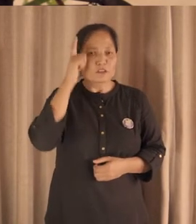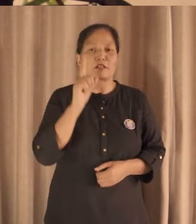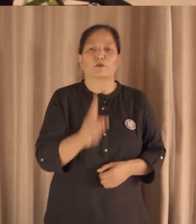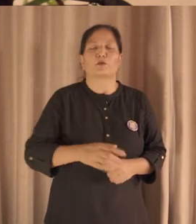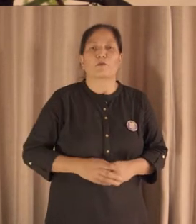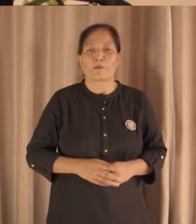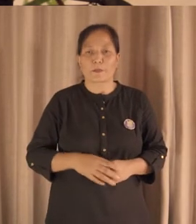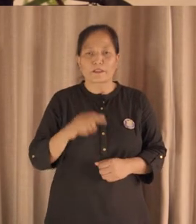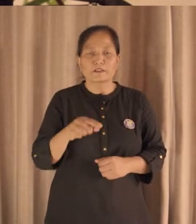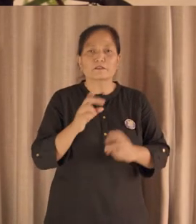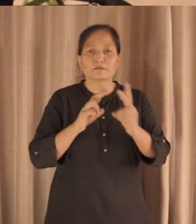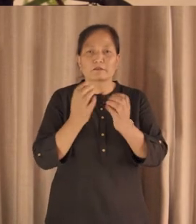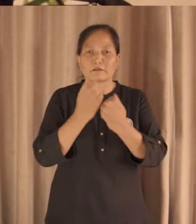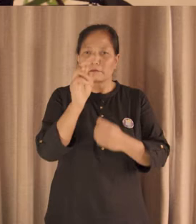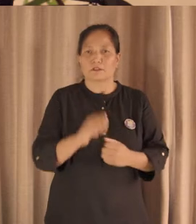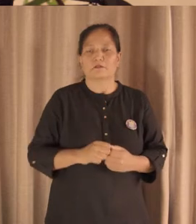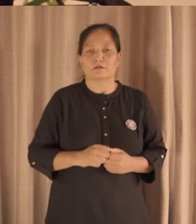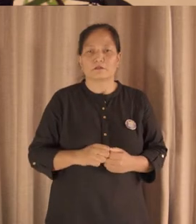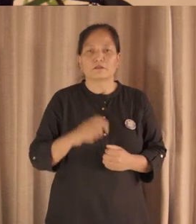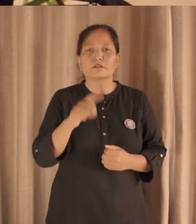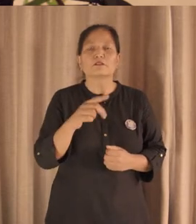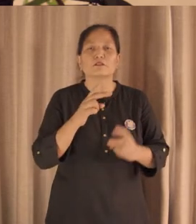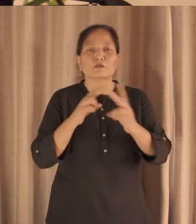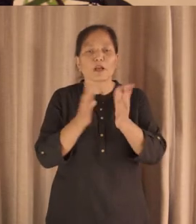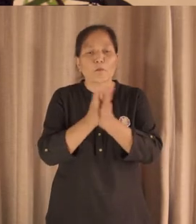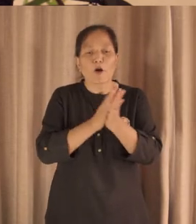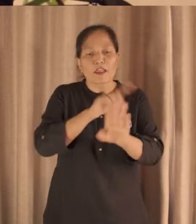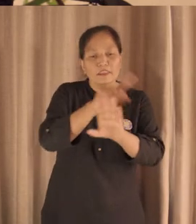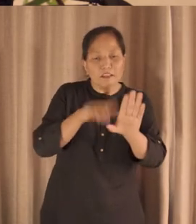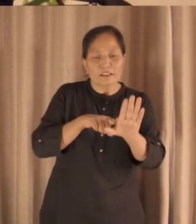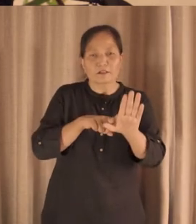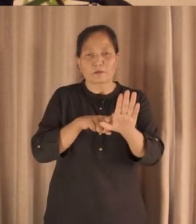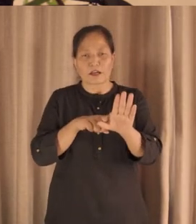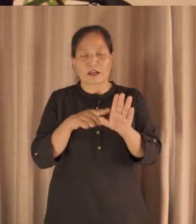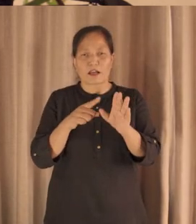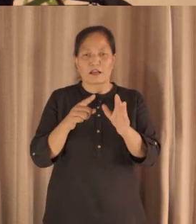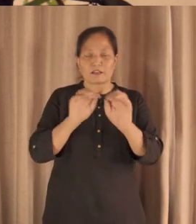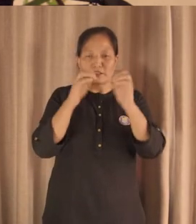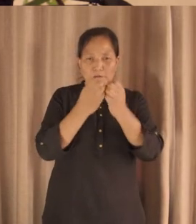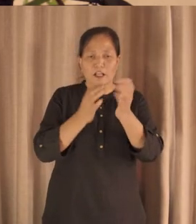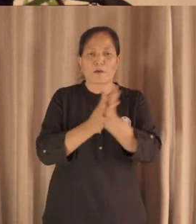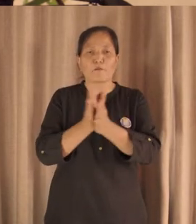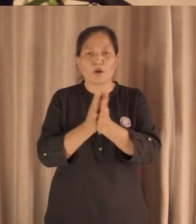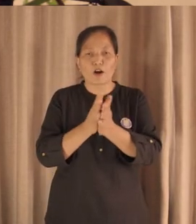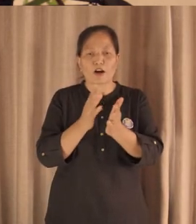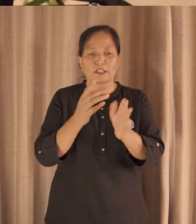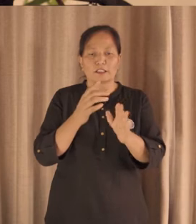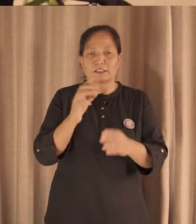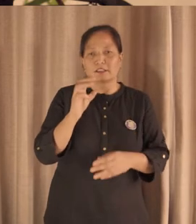in social media which I found to be very weak. They have a very little understanding of our